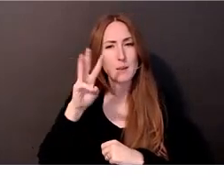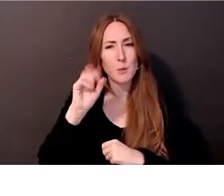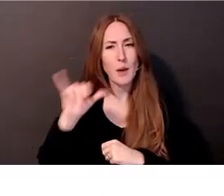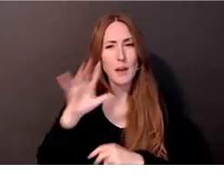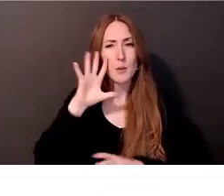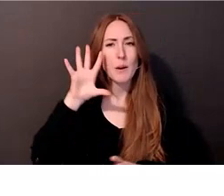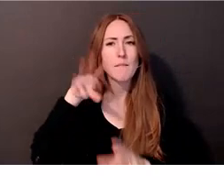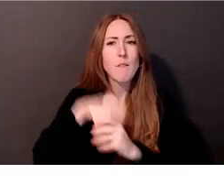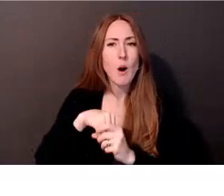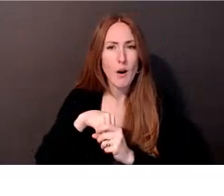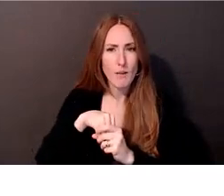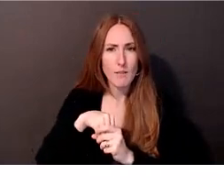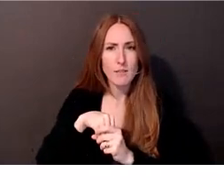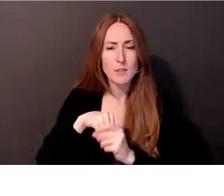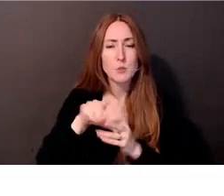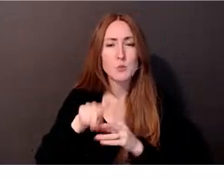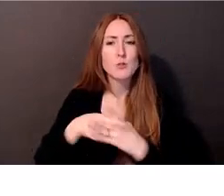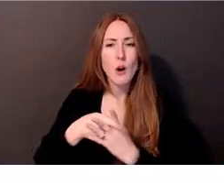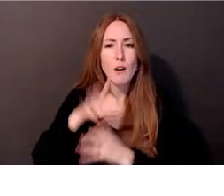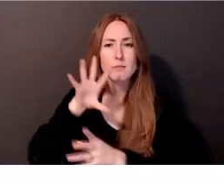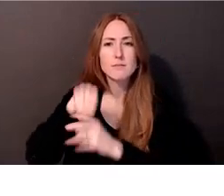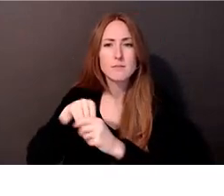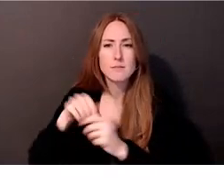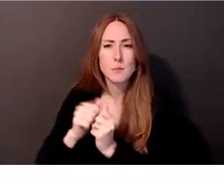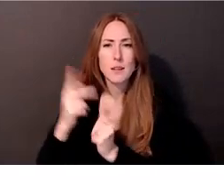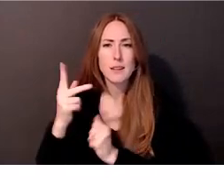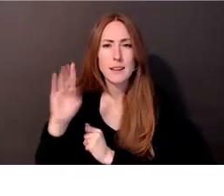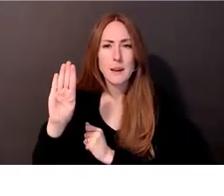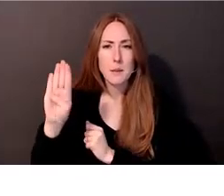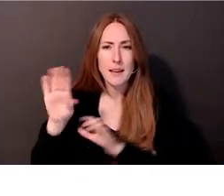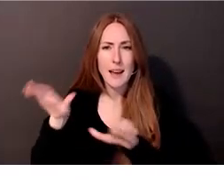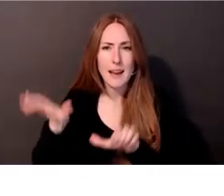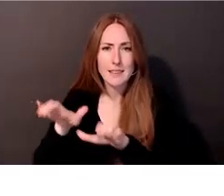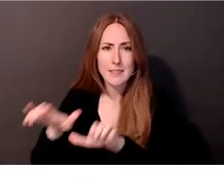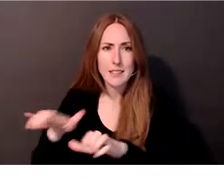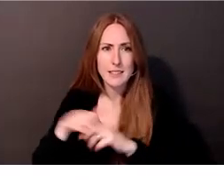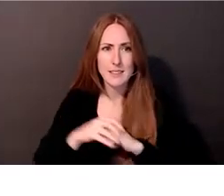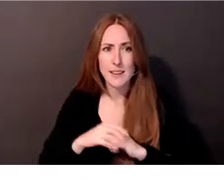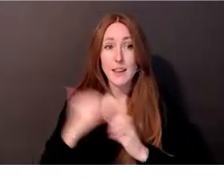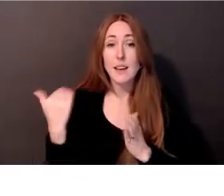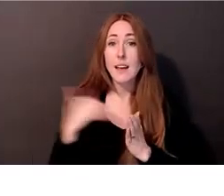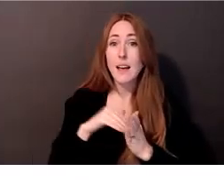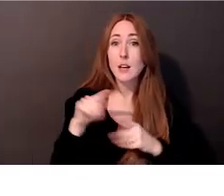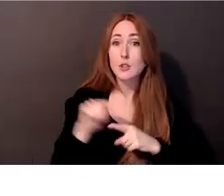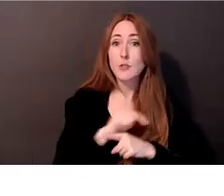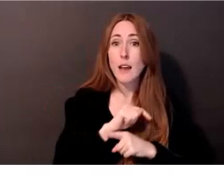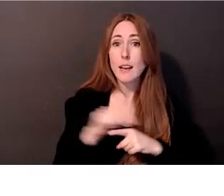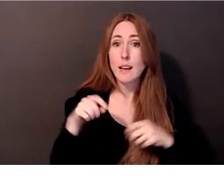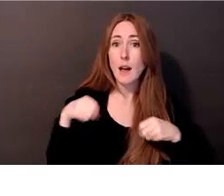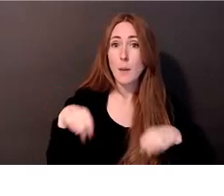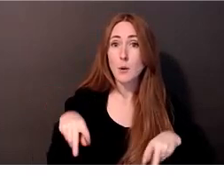activities. Again, in the training or for the training opportunities,